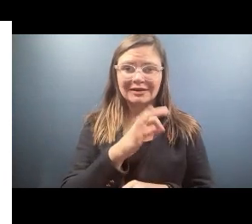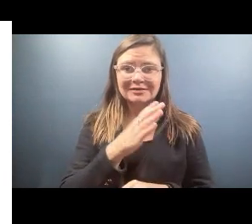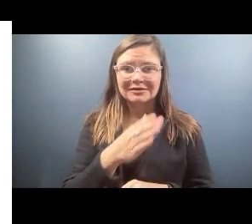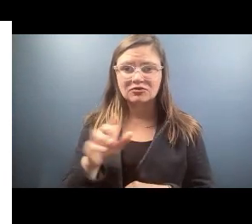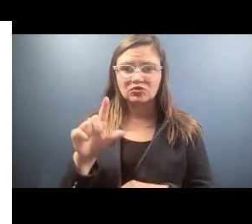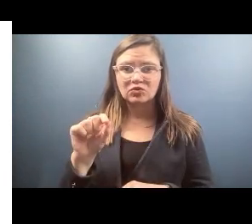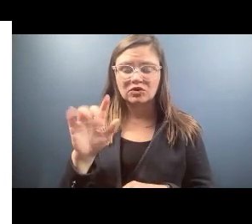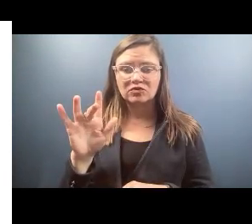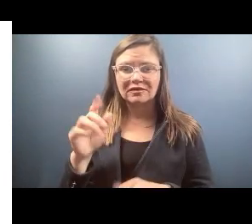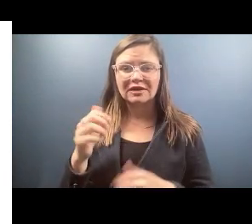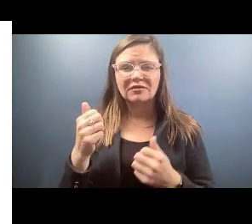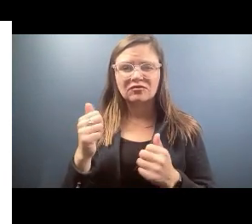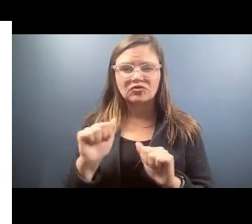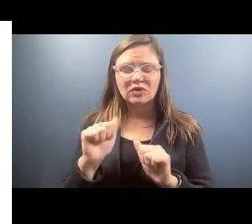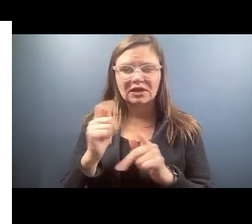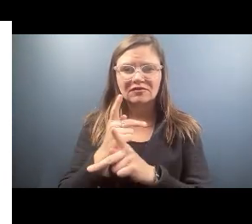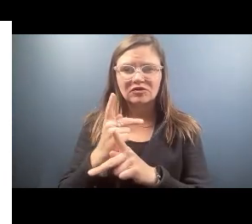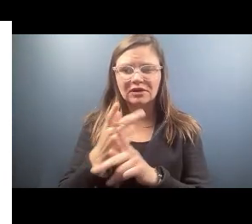To try and get a kind of before and after picture.